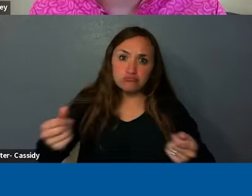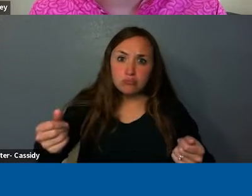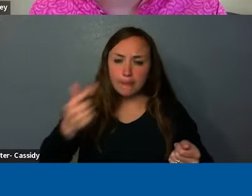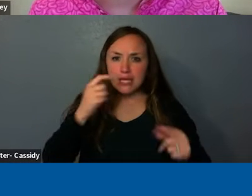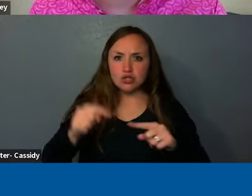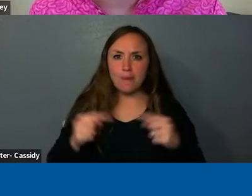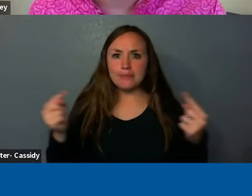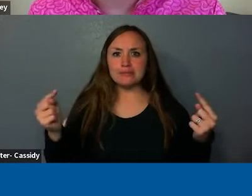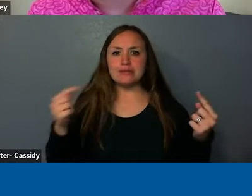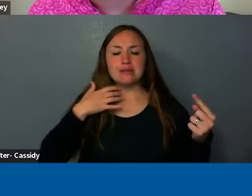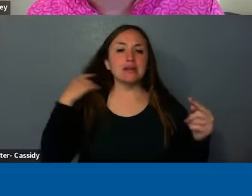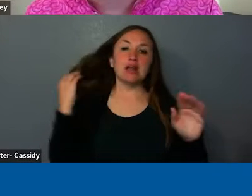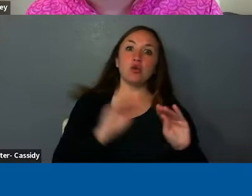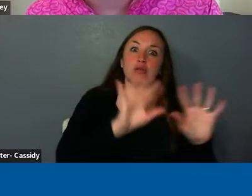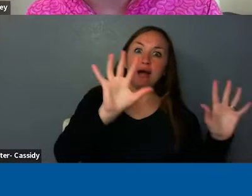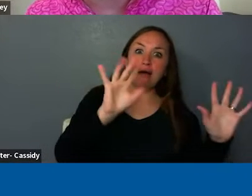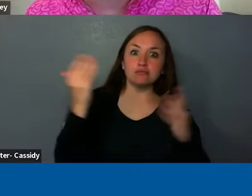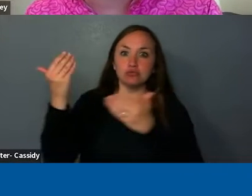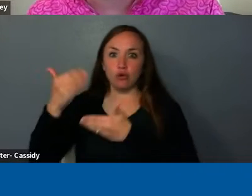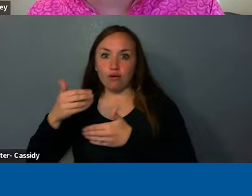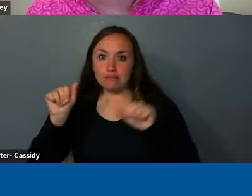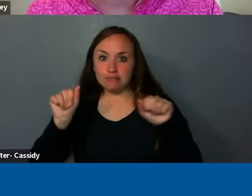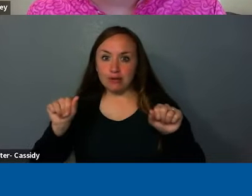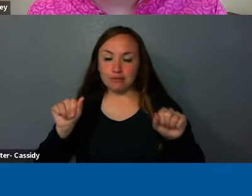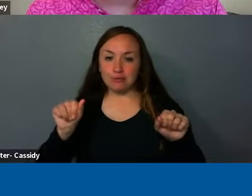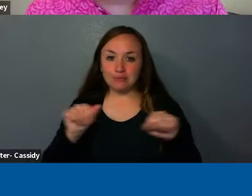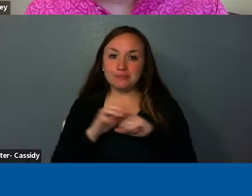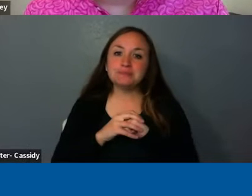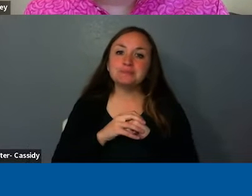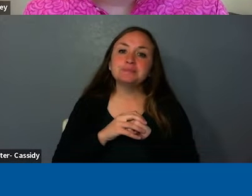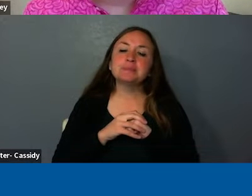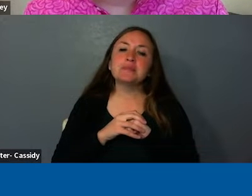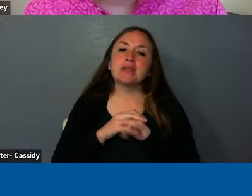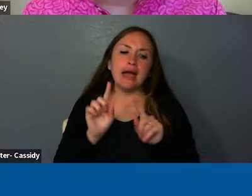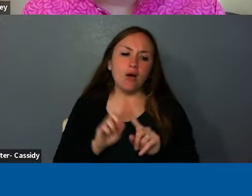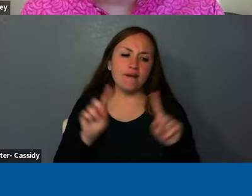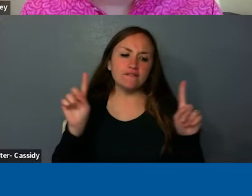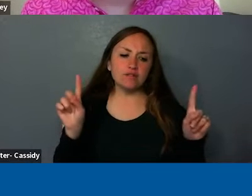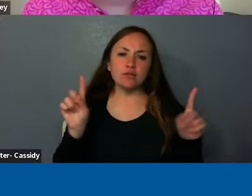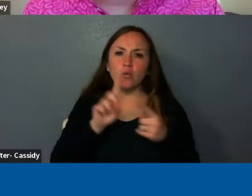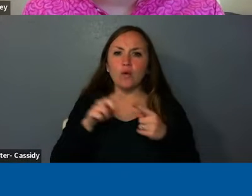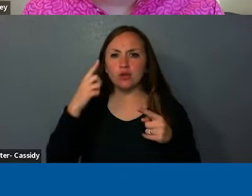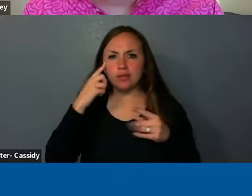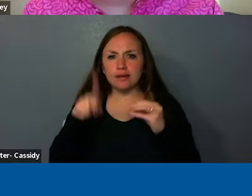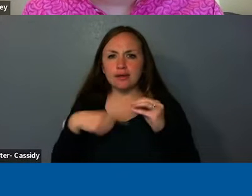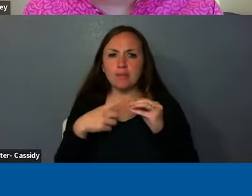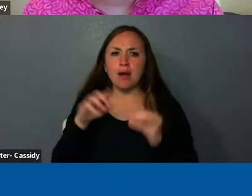and they're as light and as dark as they can possibly be respectively. However, you know, when you consider things like myopia,